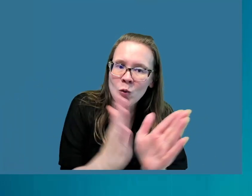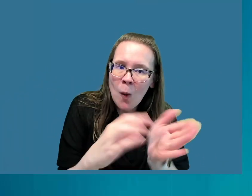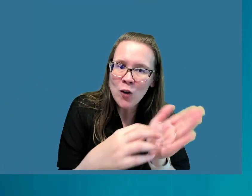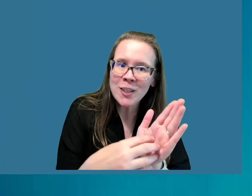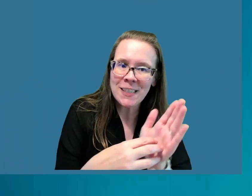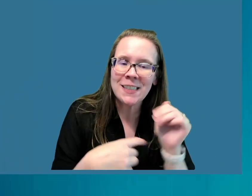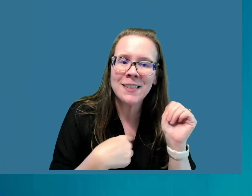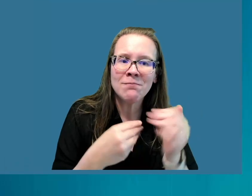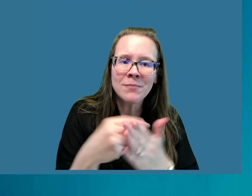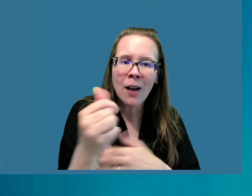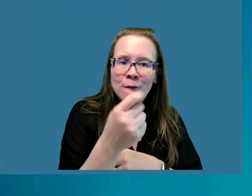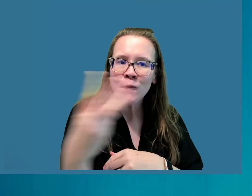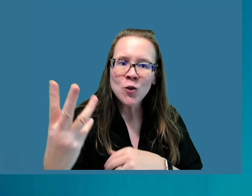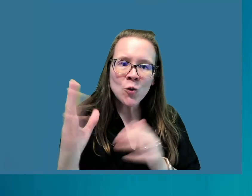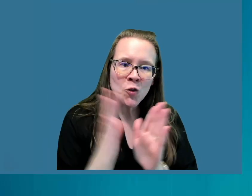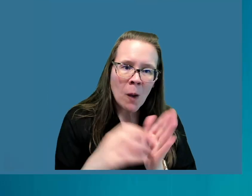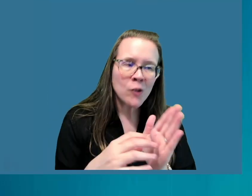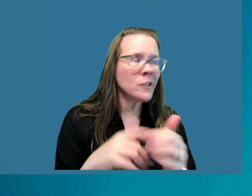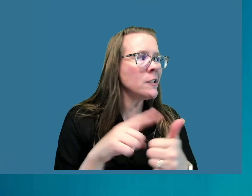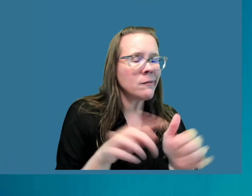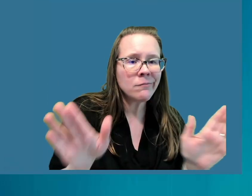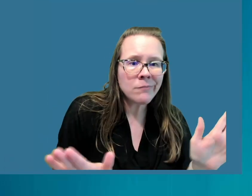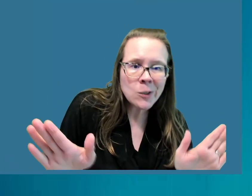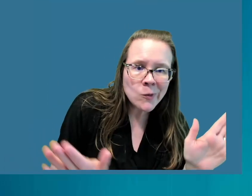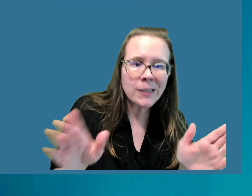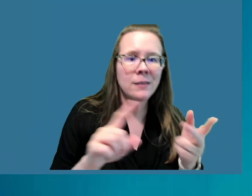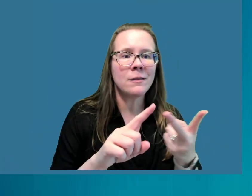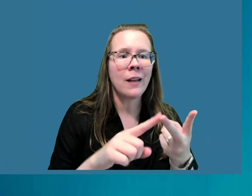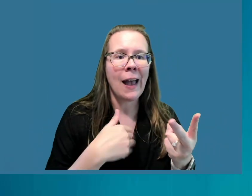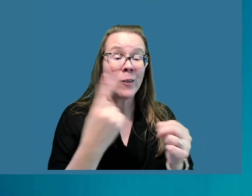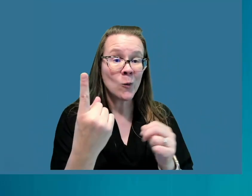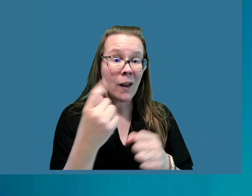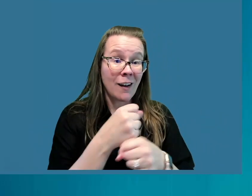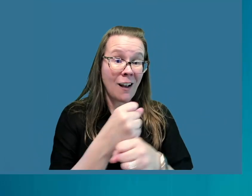inch, less than an inch cookie cutters. Um, and so what I do is, after I roll out the big ones,